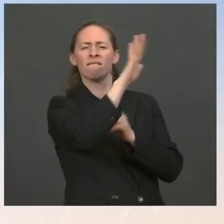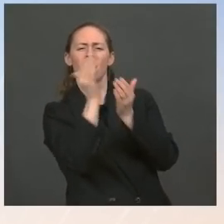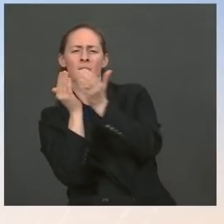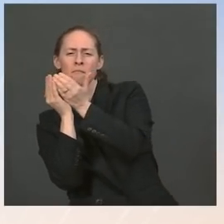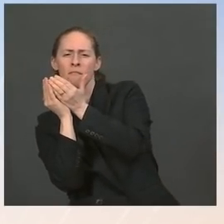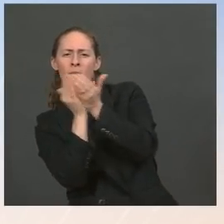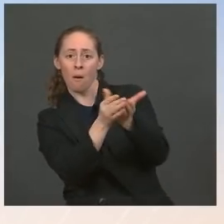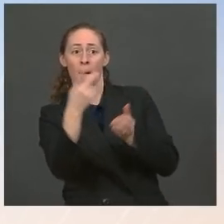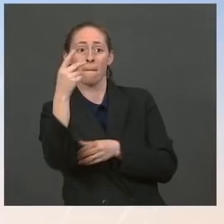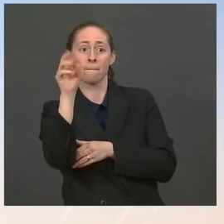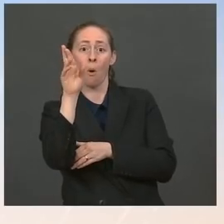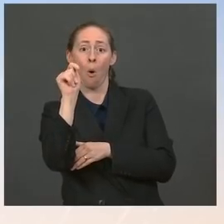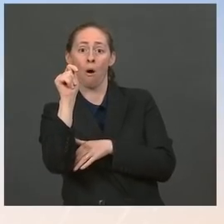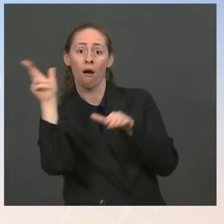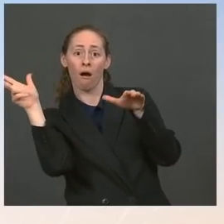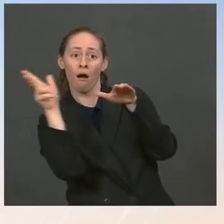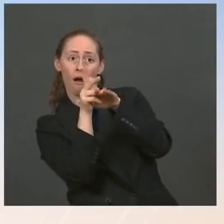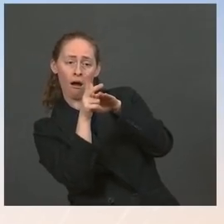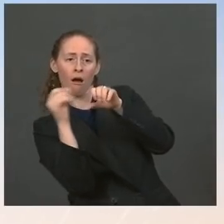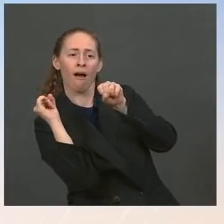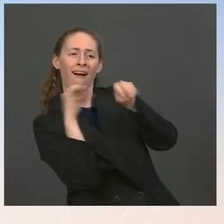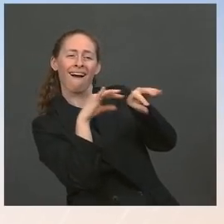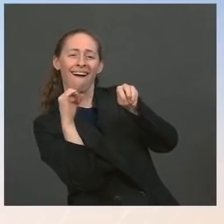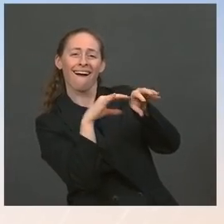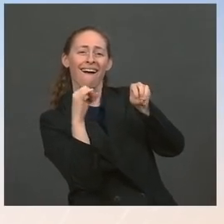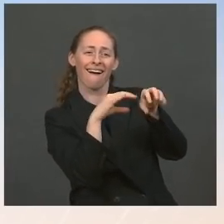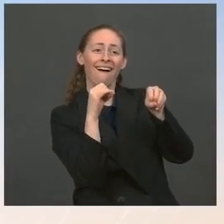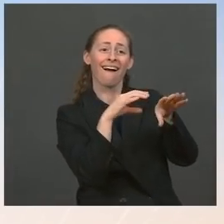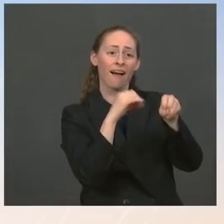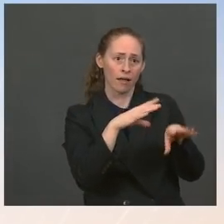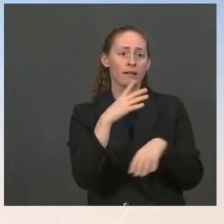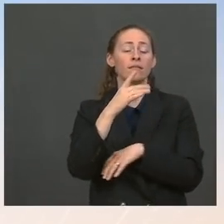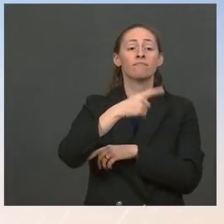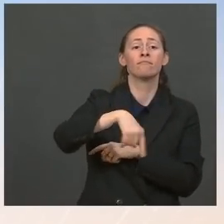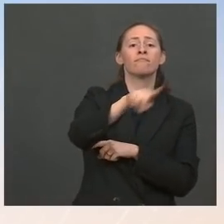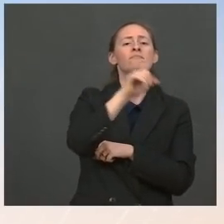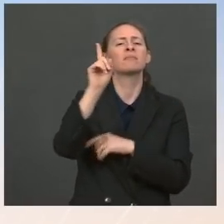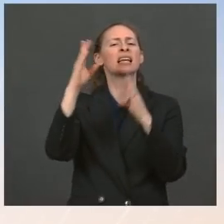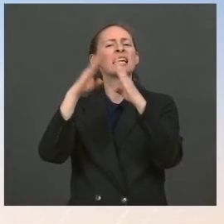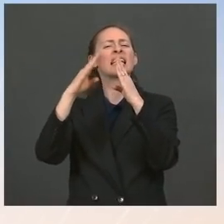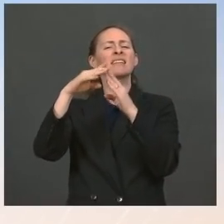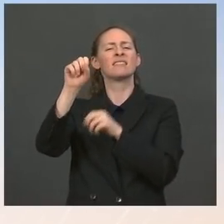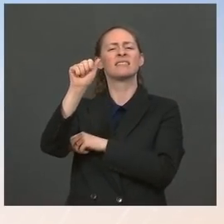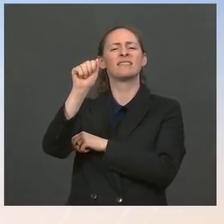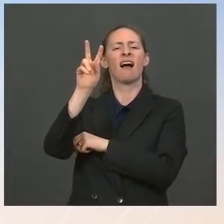It is to create a new 300-plus mile freight connection between the seaport and the inland port